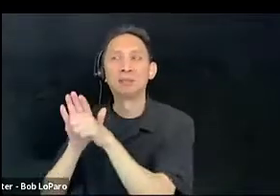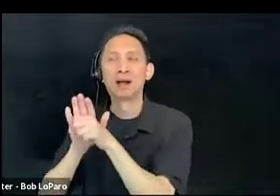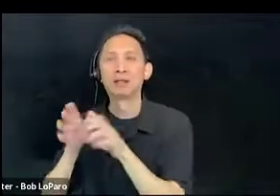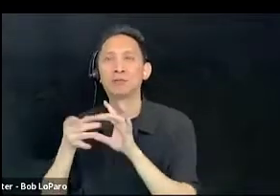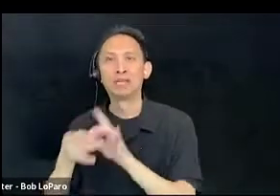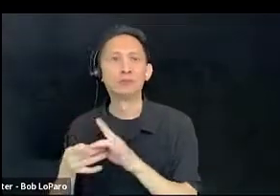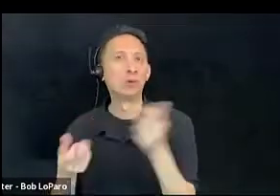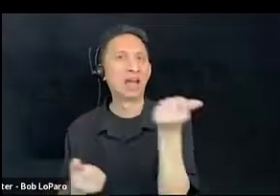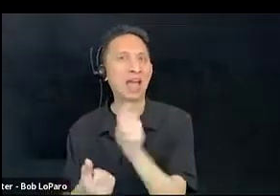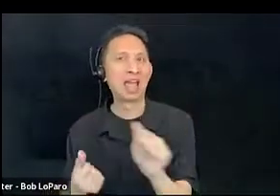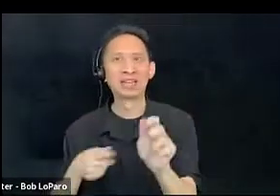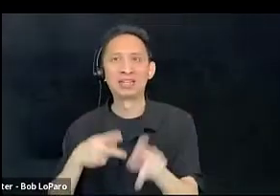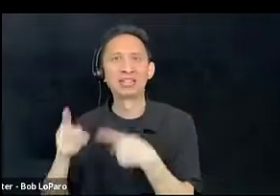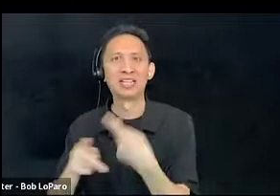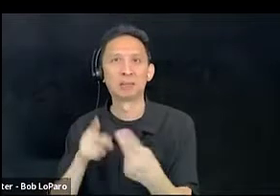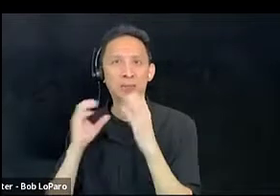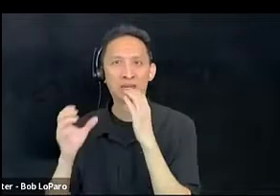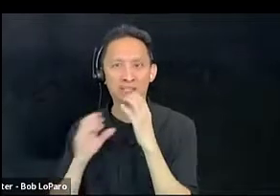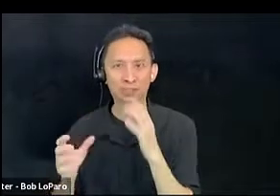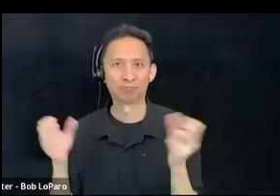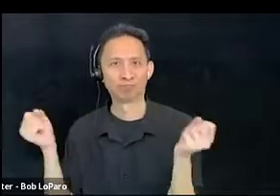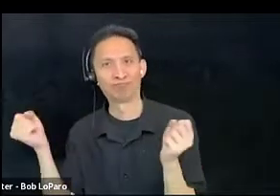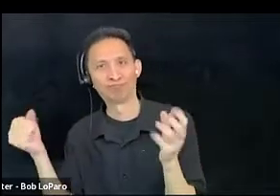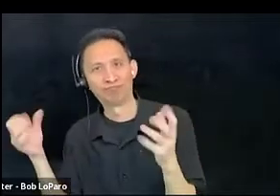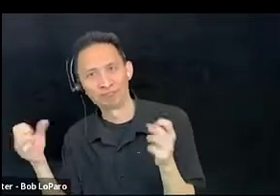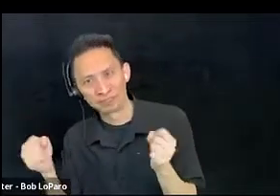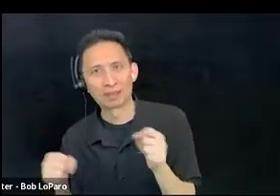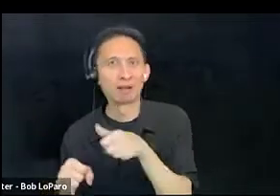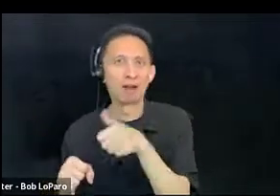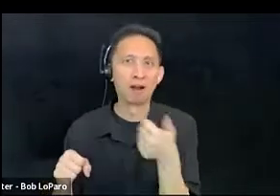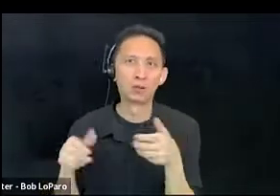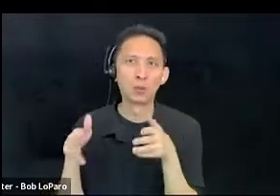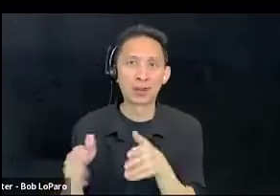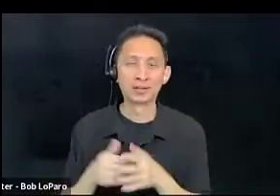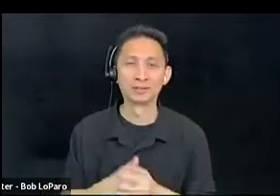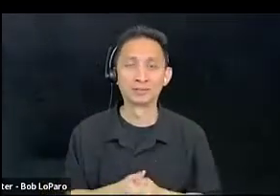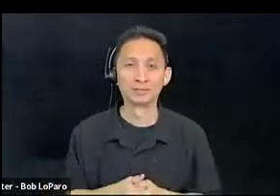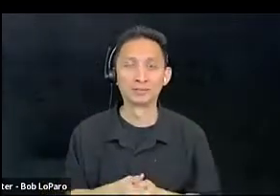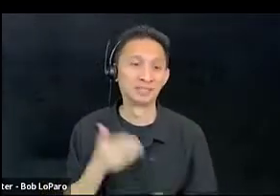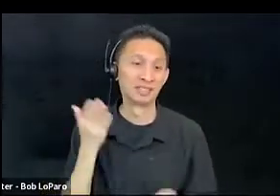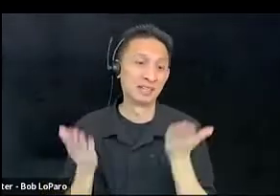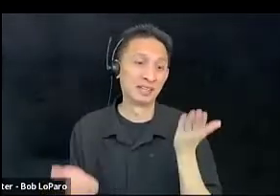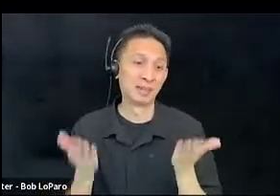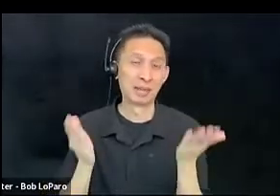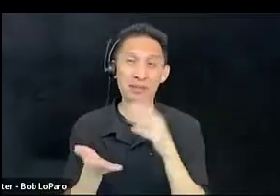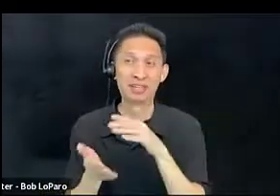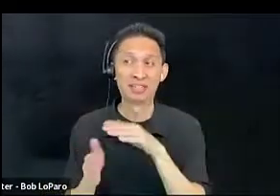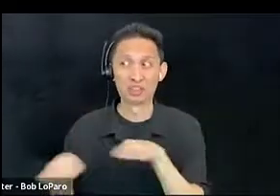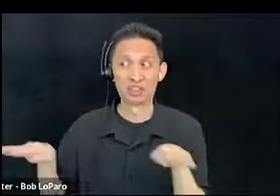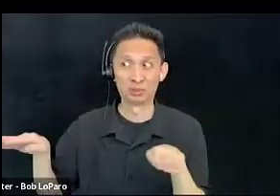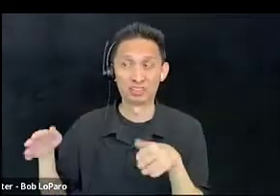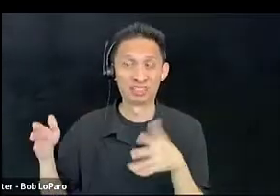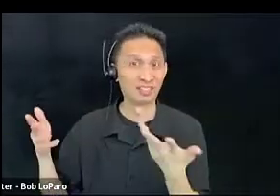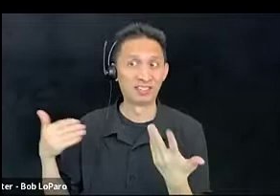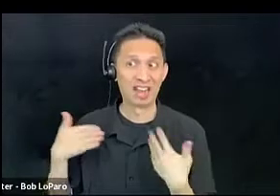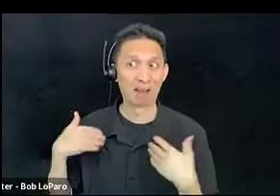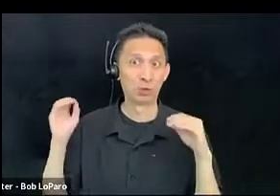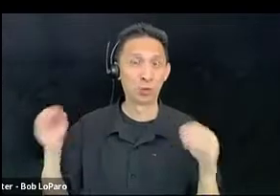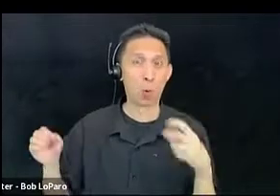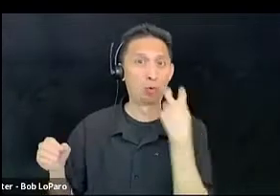A child may not ever have verbal speech, and that's okay. They may still have language in other ways. So, we'll use those terms instead.